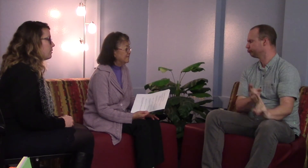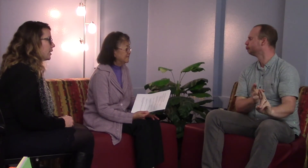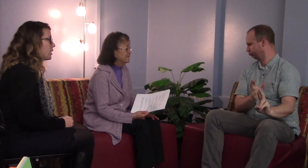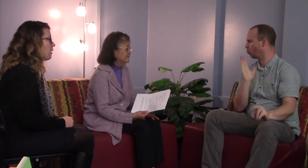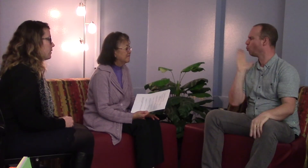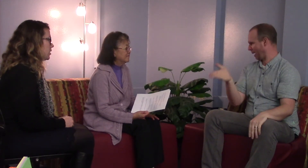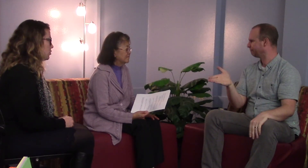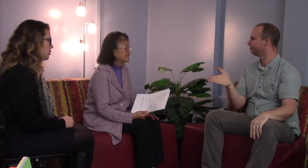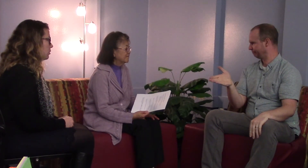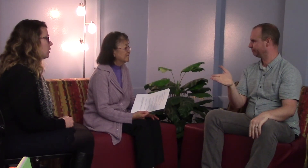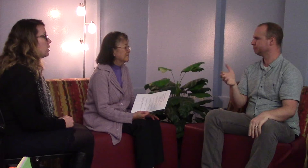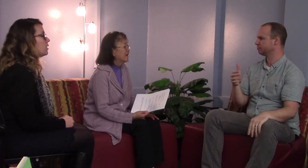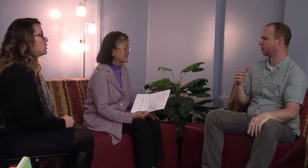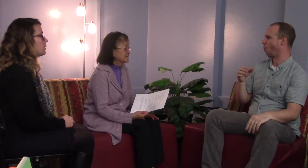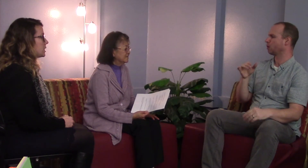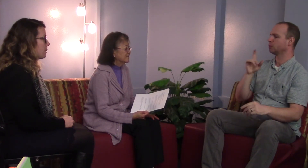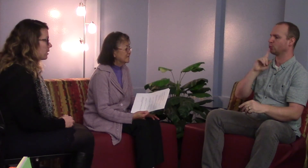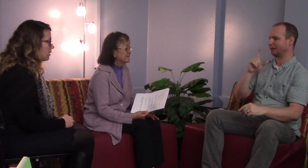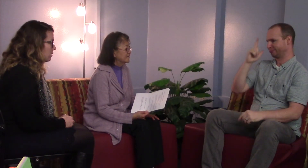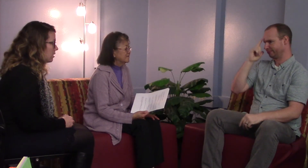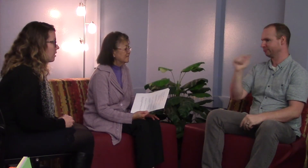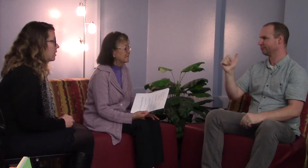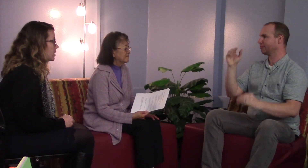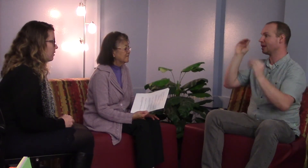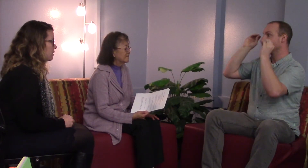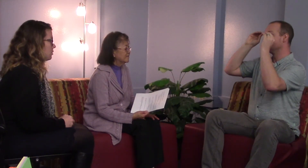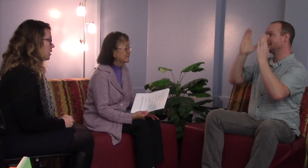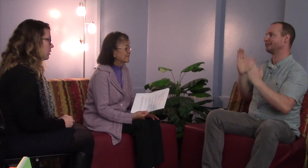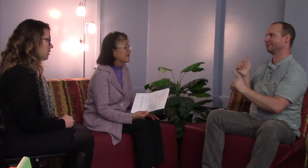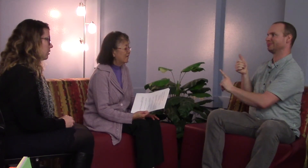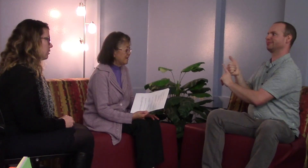It's very confidential to respect the Deaf student